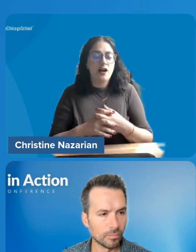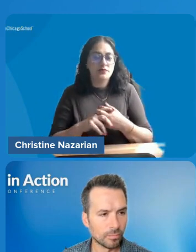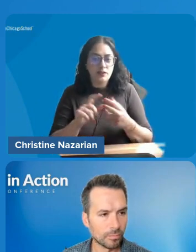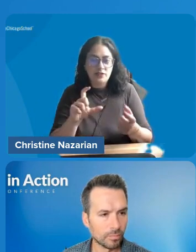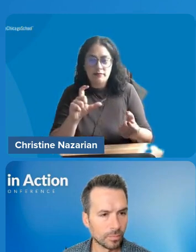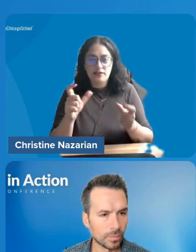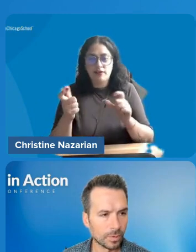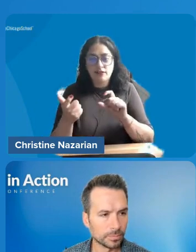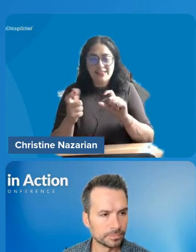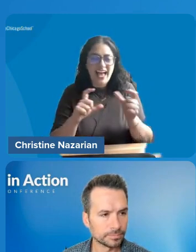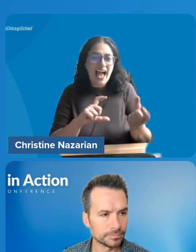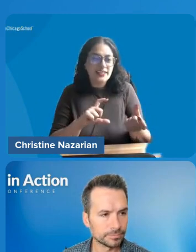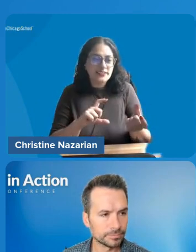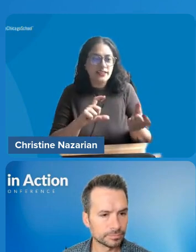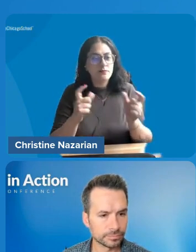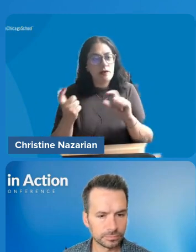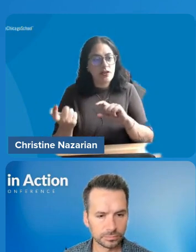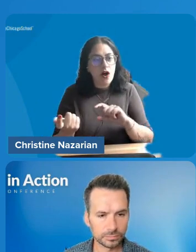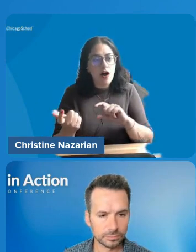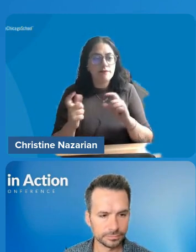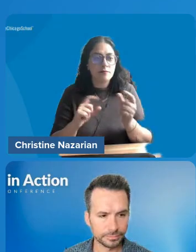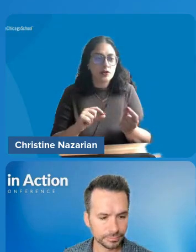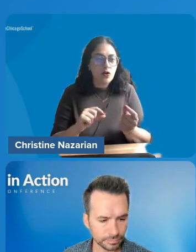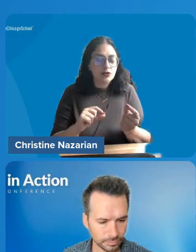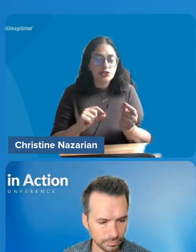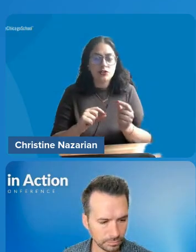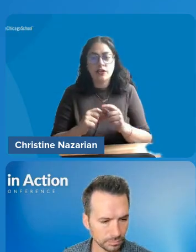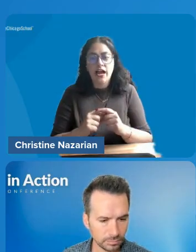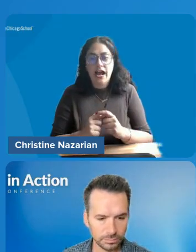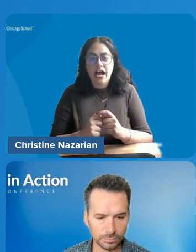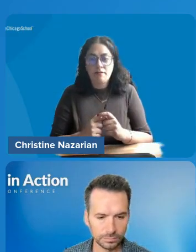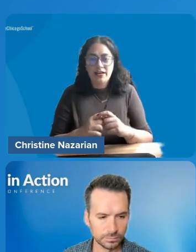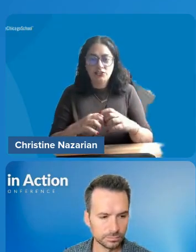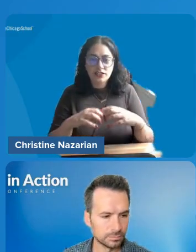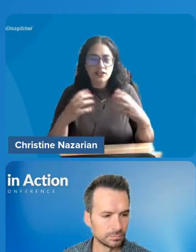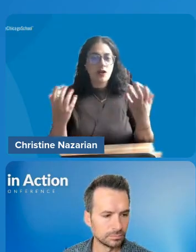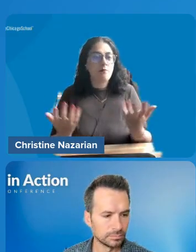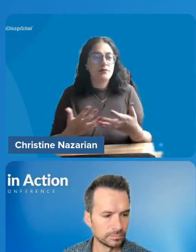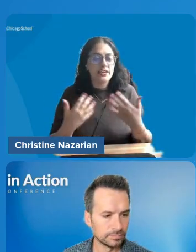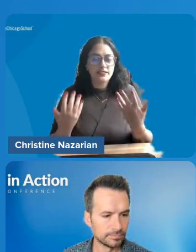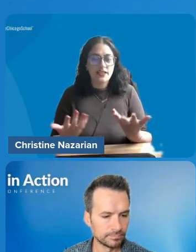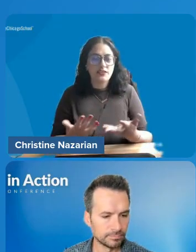Sometimes the accents may be off from the culture and just the complexities we